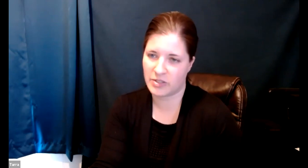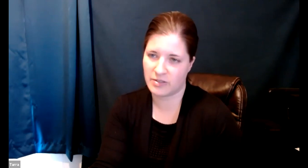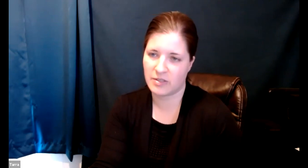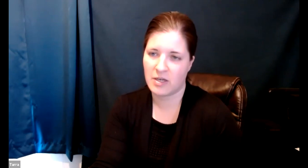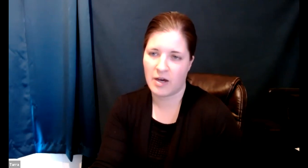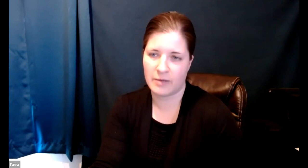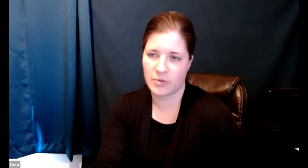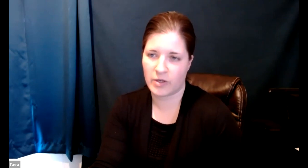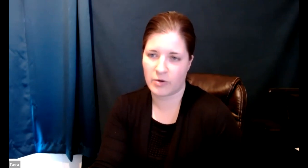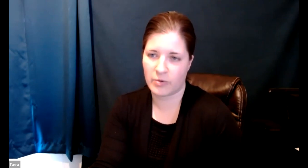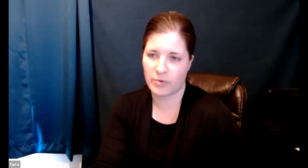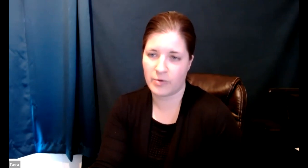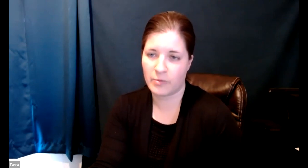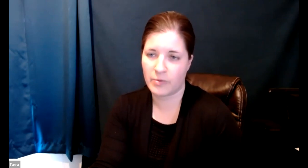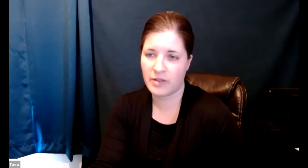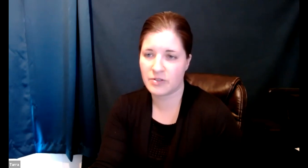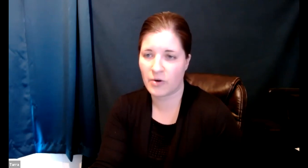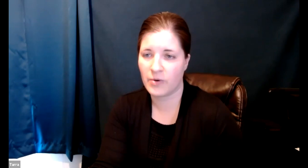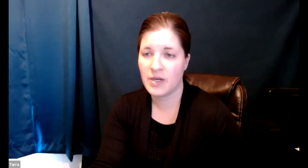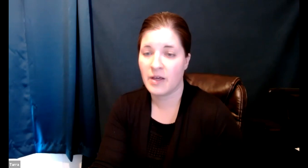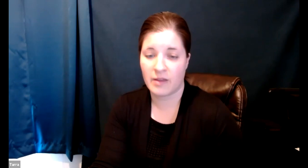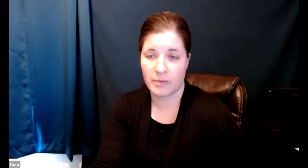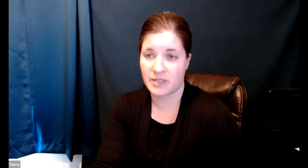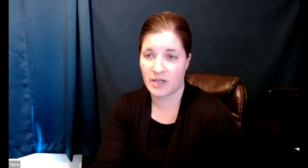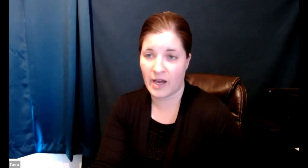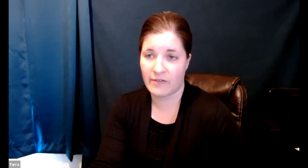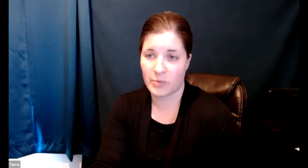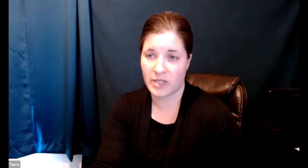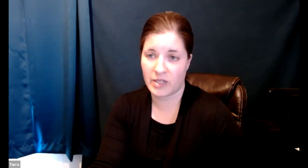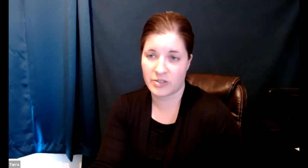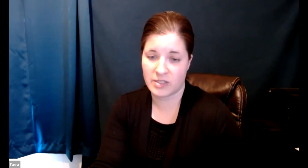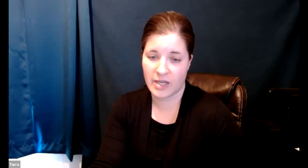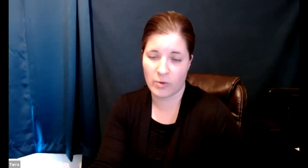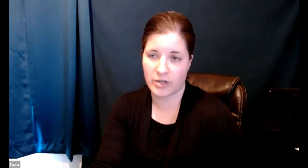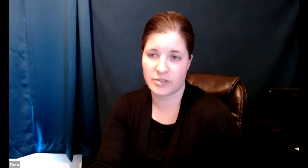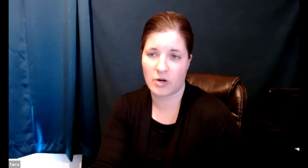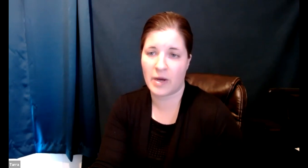them a little bit bigger, so have a little bit of patience as we, this is our first time doing this, so have a little bit of patience so we